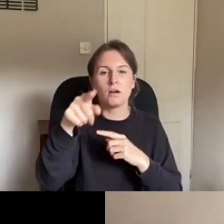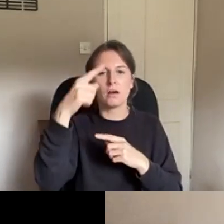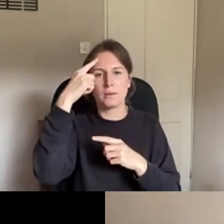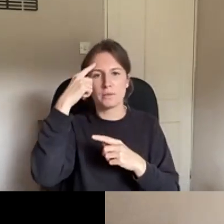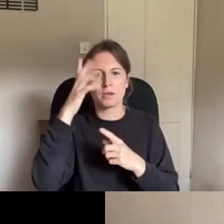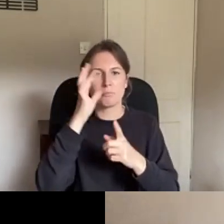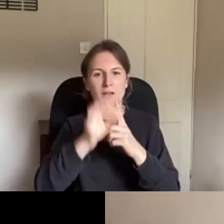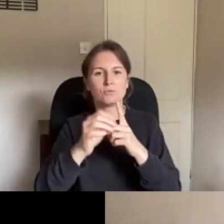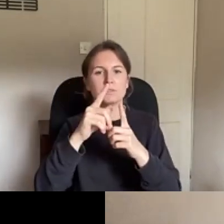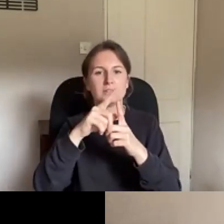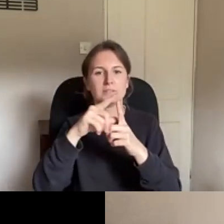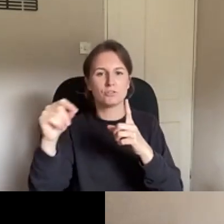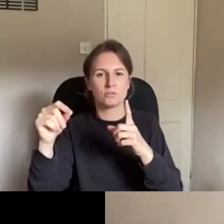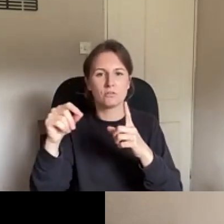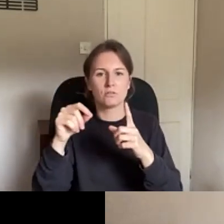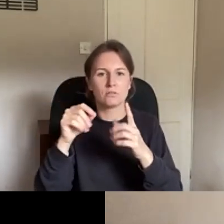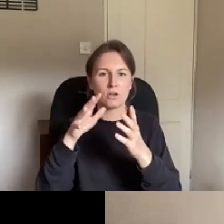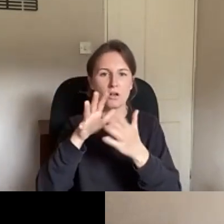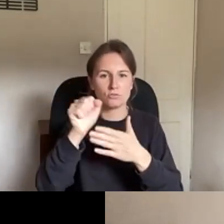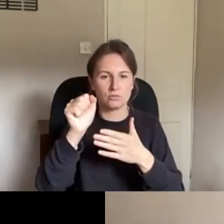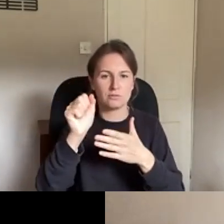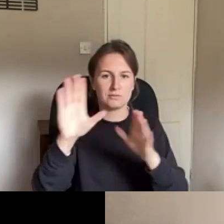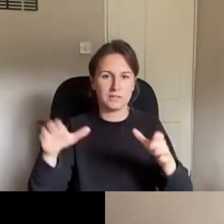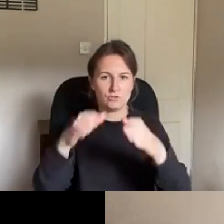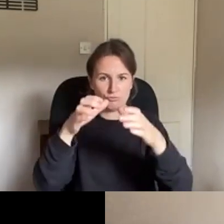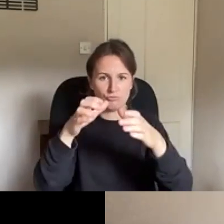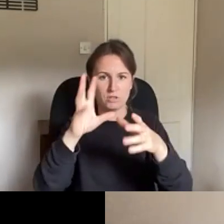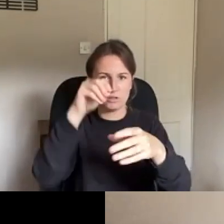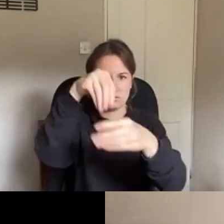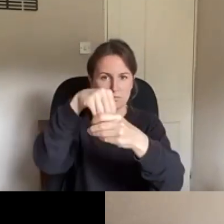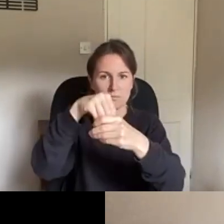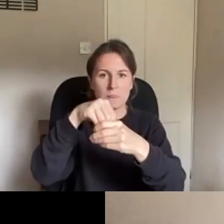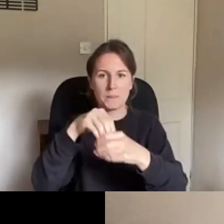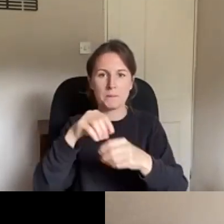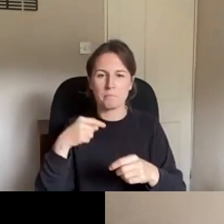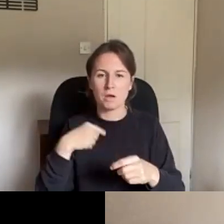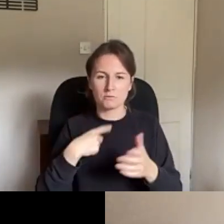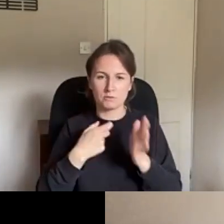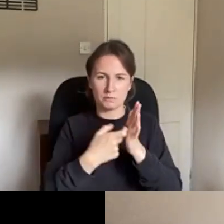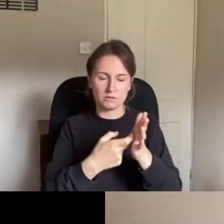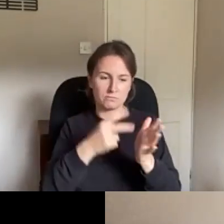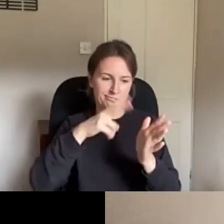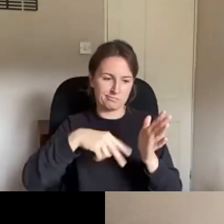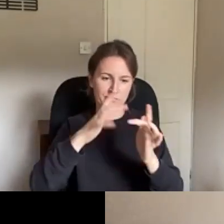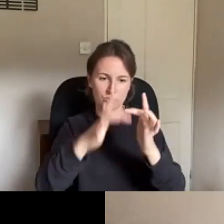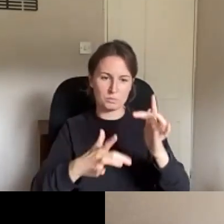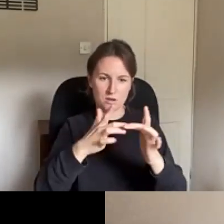but I would, again, advise you to review the criteria and the description on the website and ask yourself